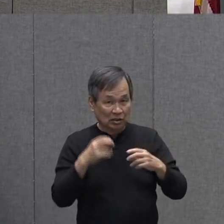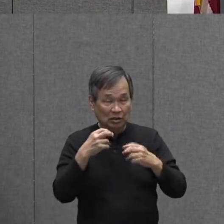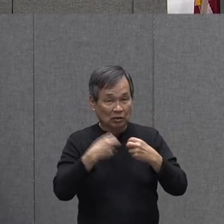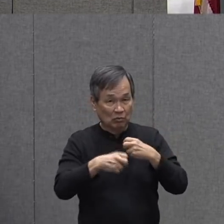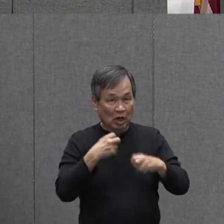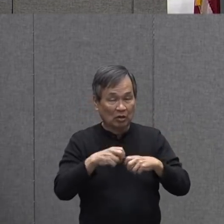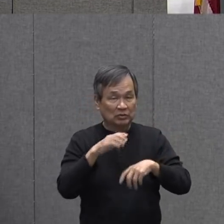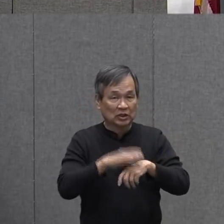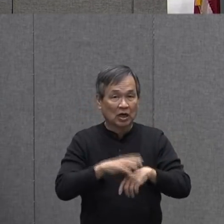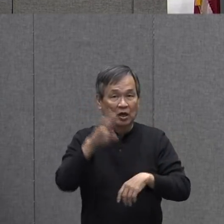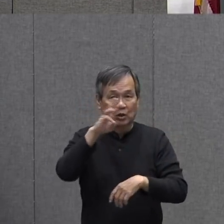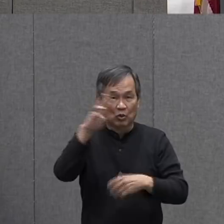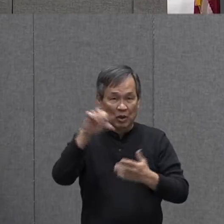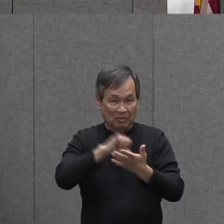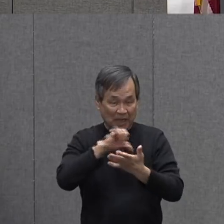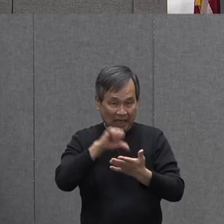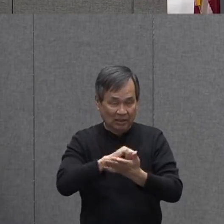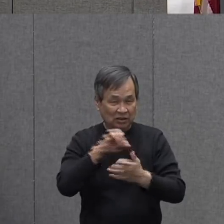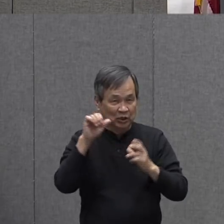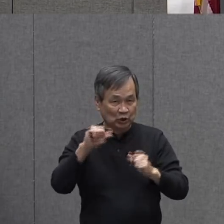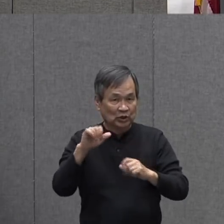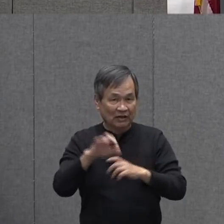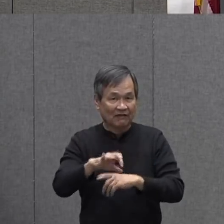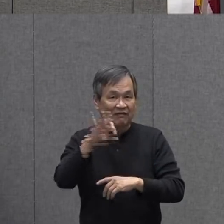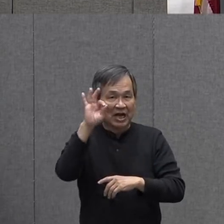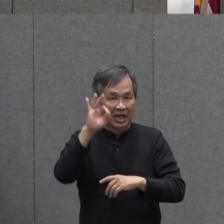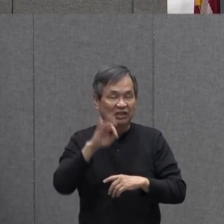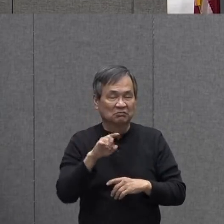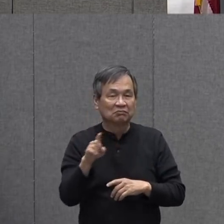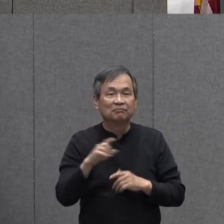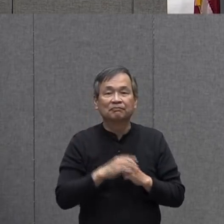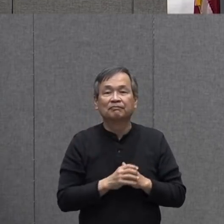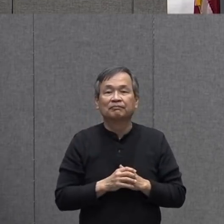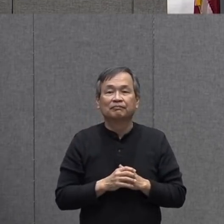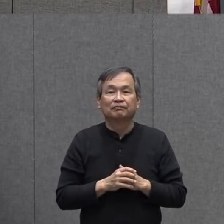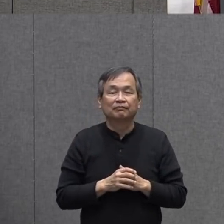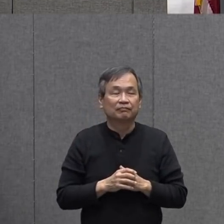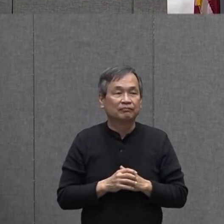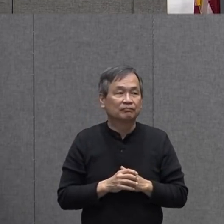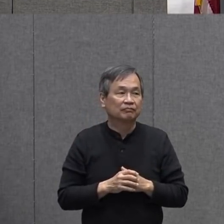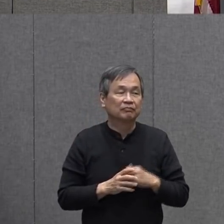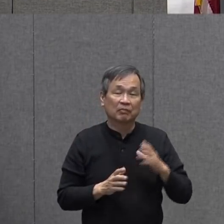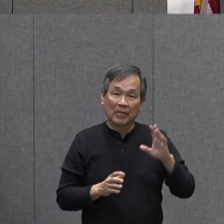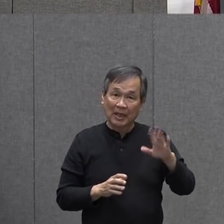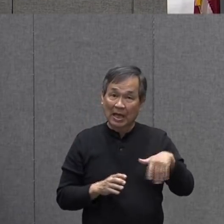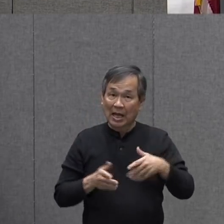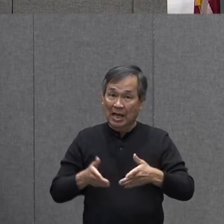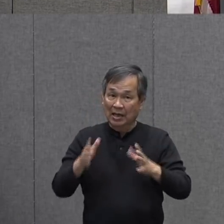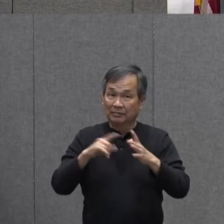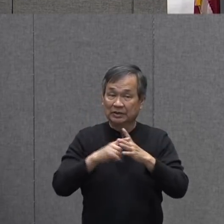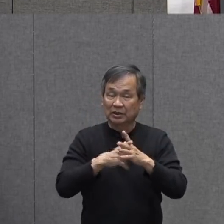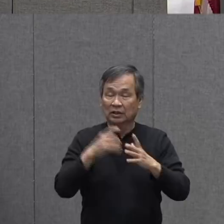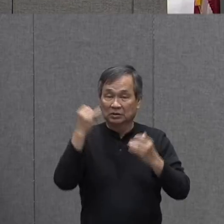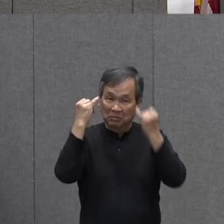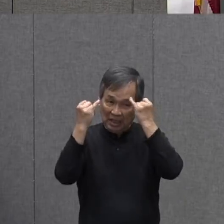so if you wanna go ahead and find that and download it and I'm gonna go ahead and start us with some strategies to help us out,